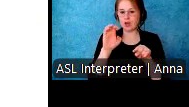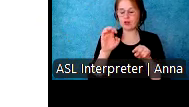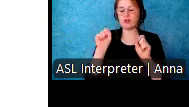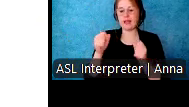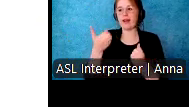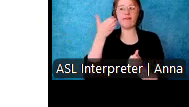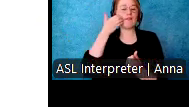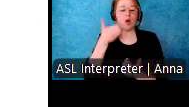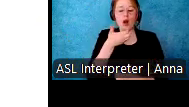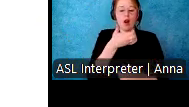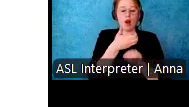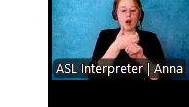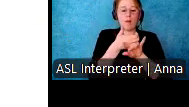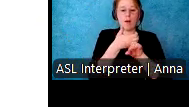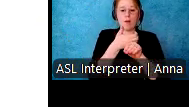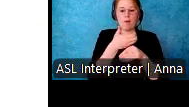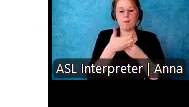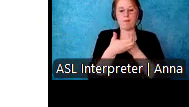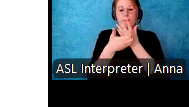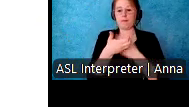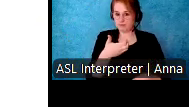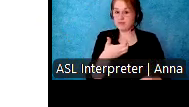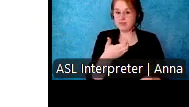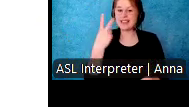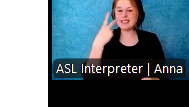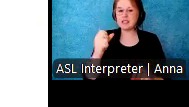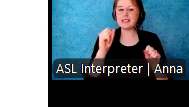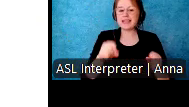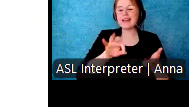how we did in a certain print publication or promotion.